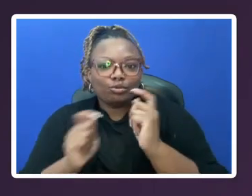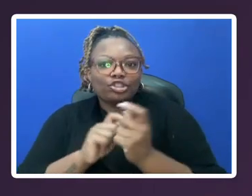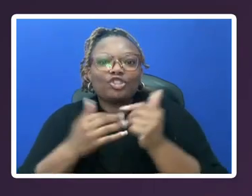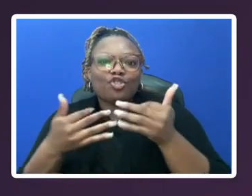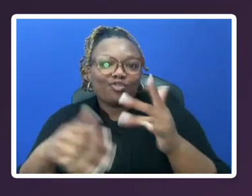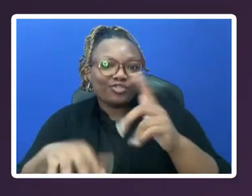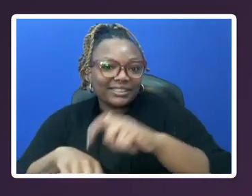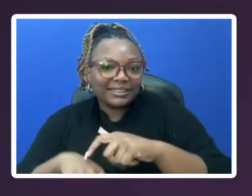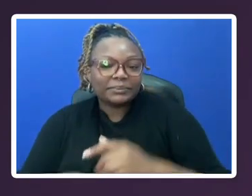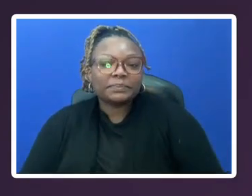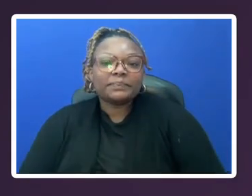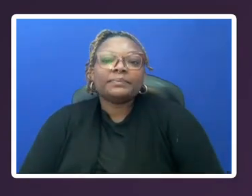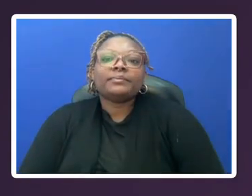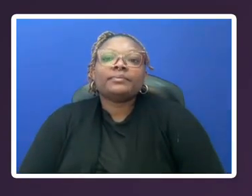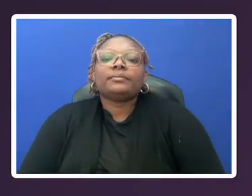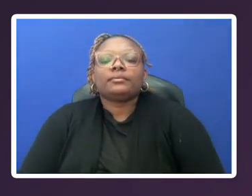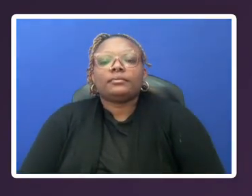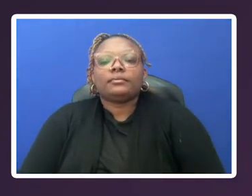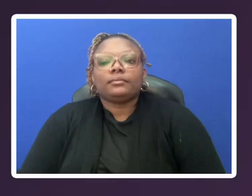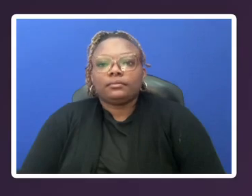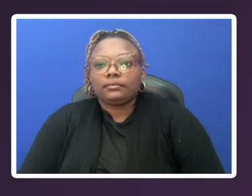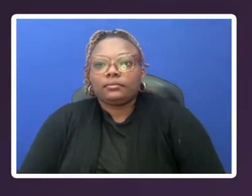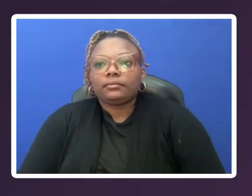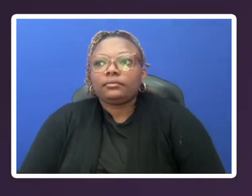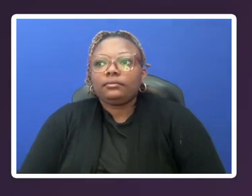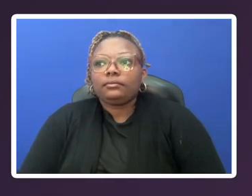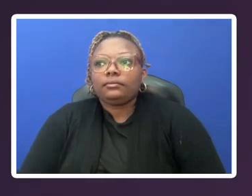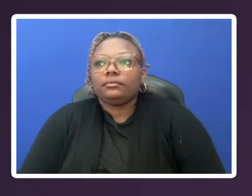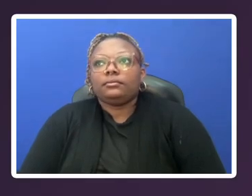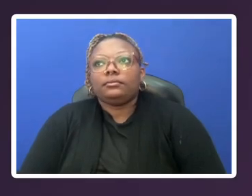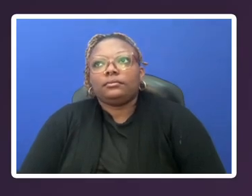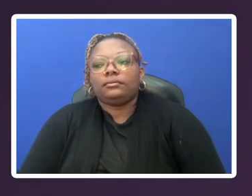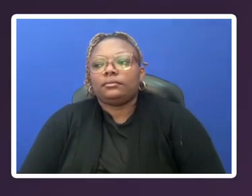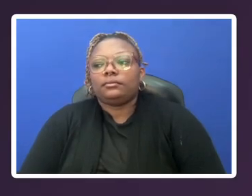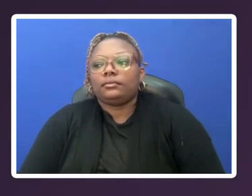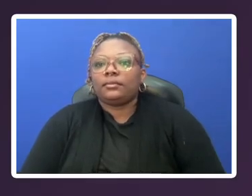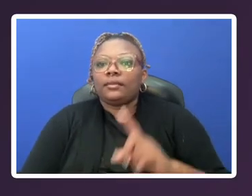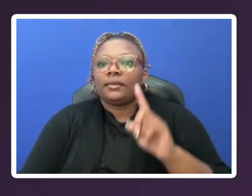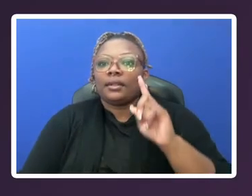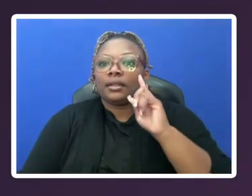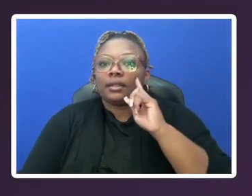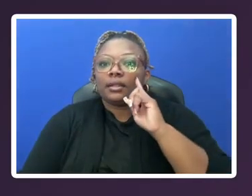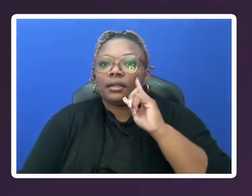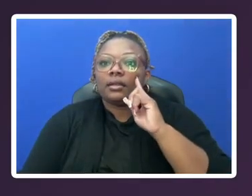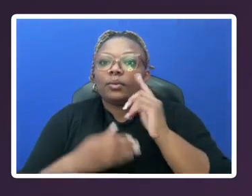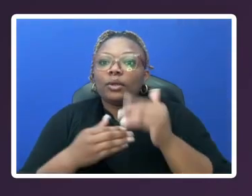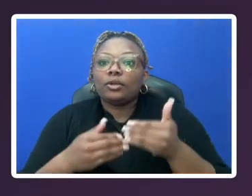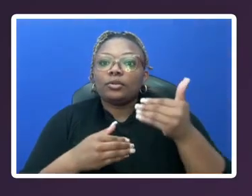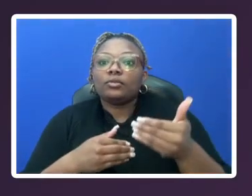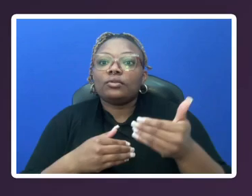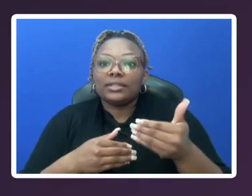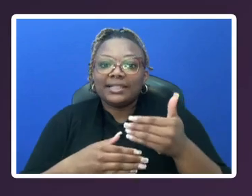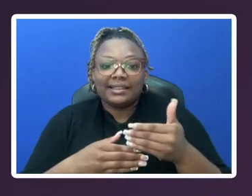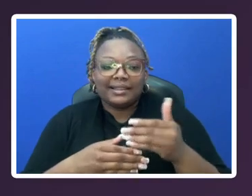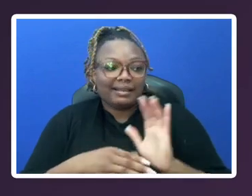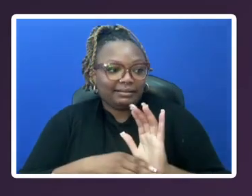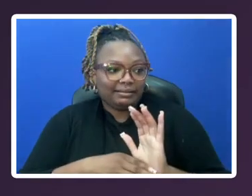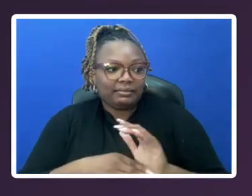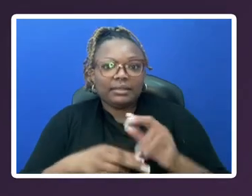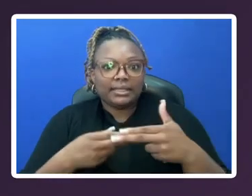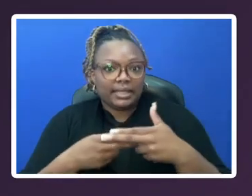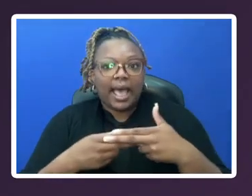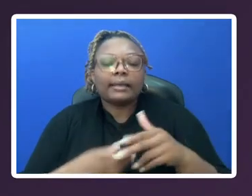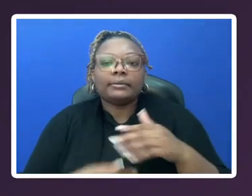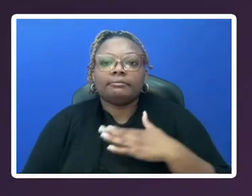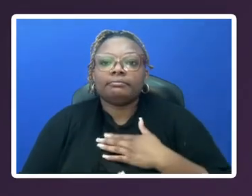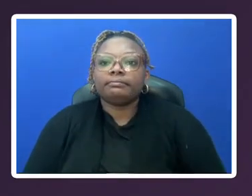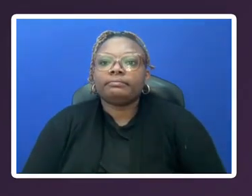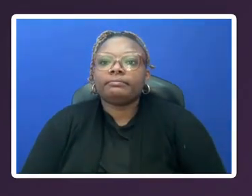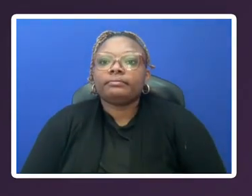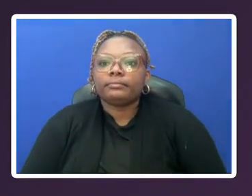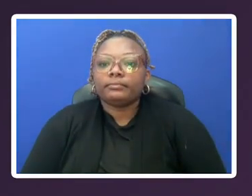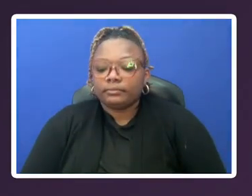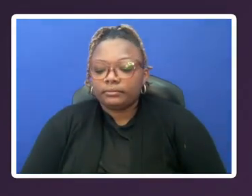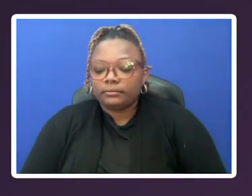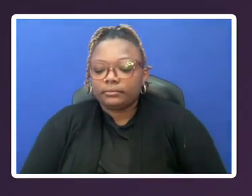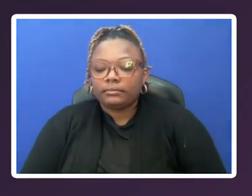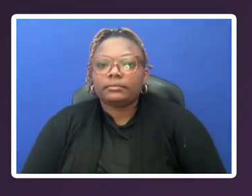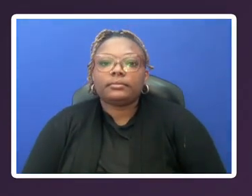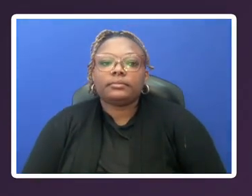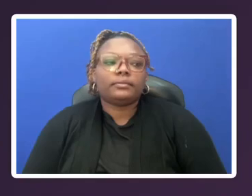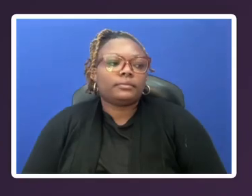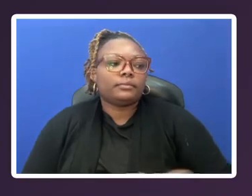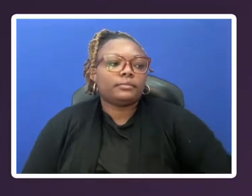So, I think we can move to our next slide. So national stories can help build group